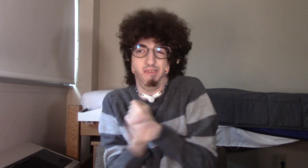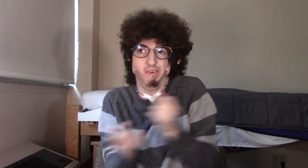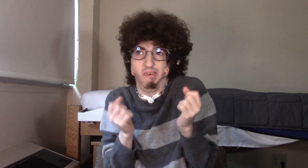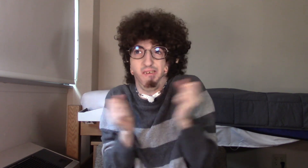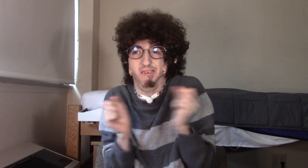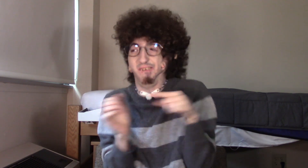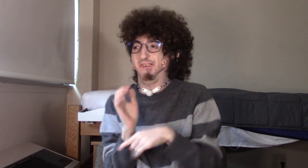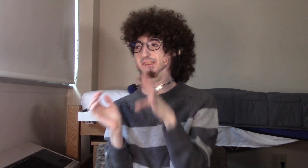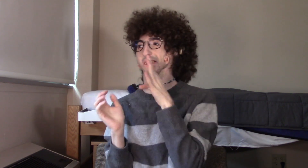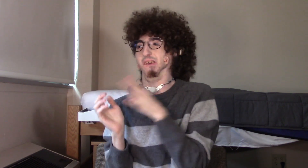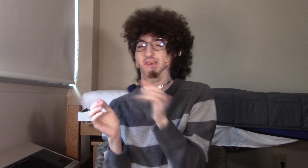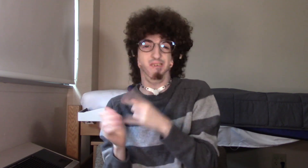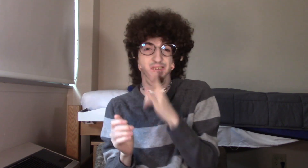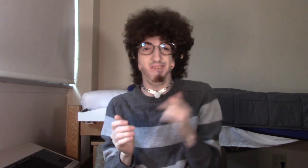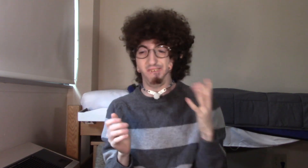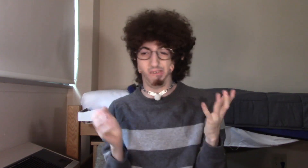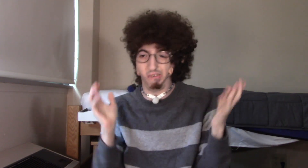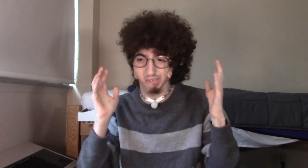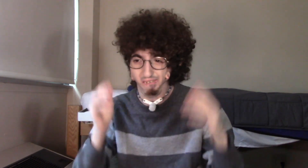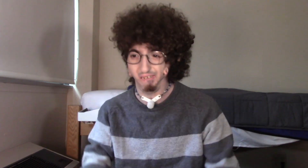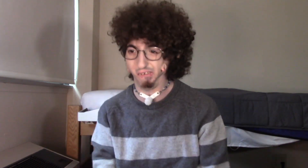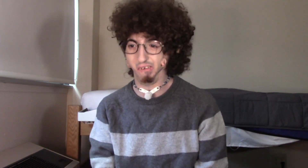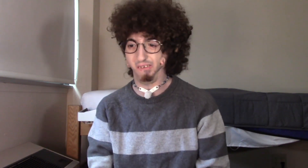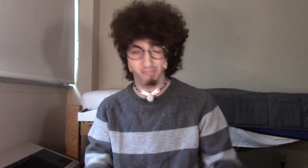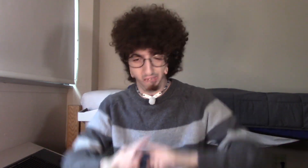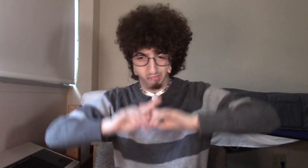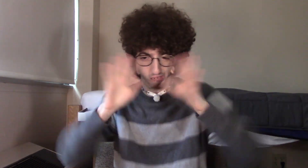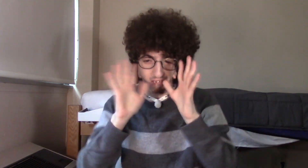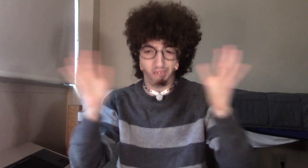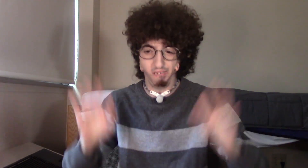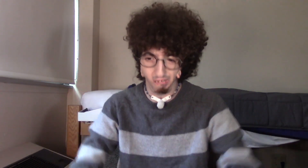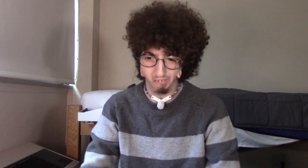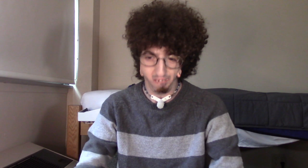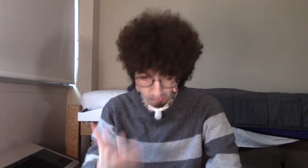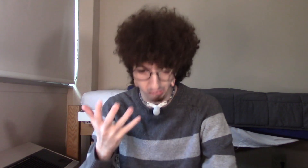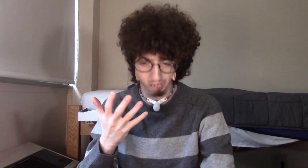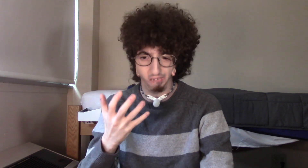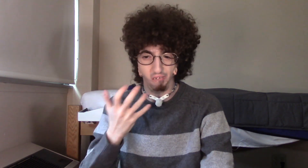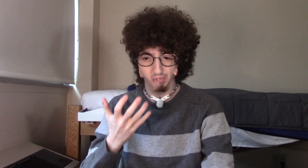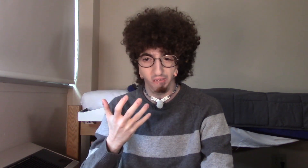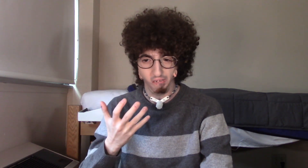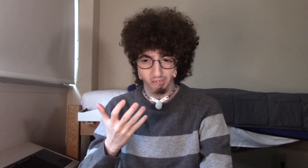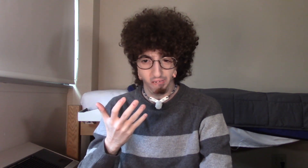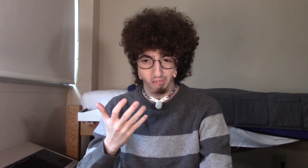I love deep talk and really just..anyways...yeah so